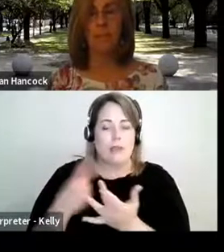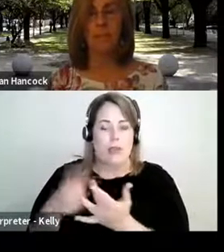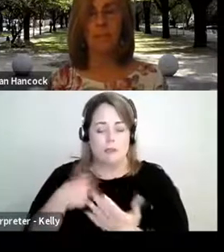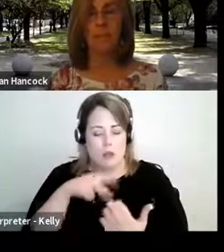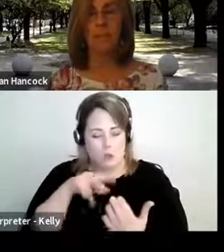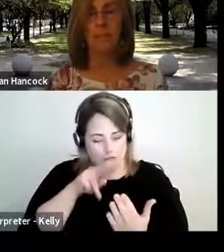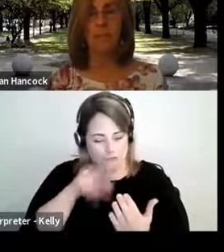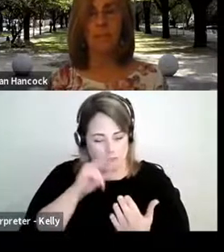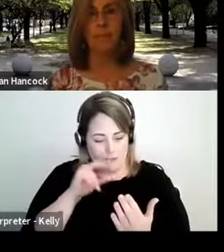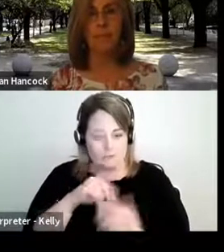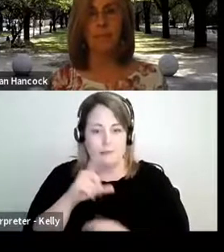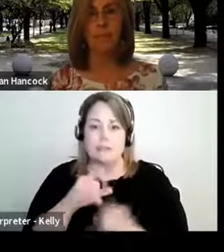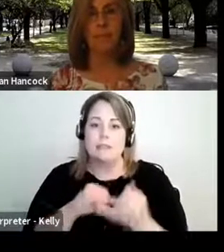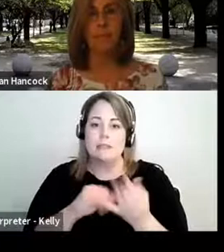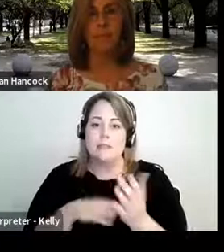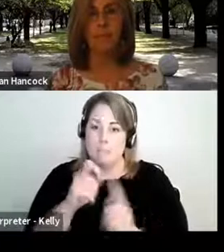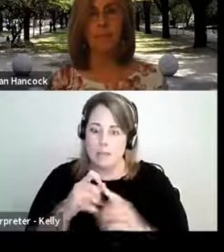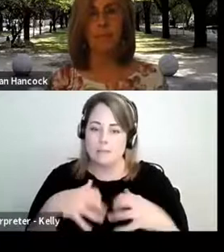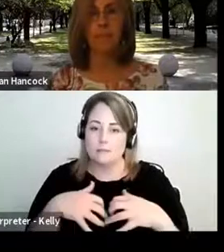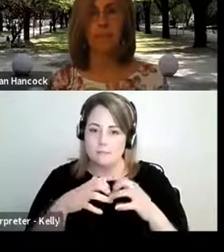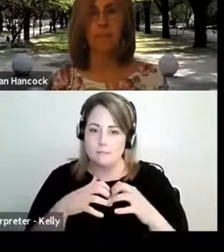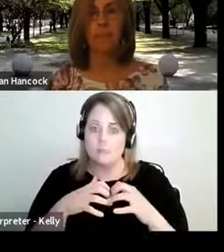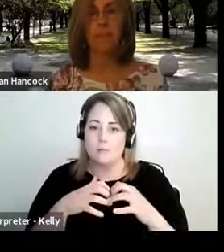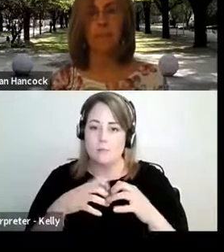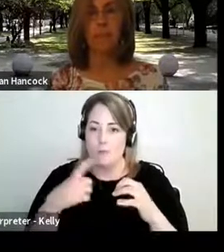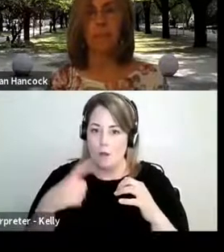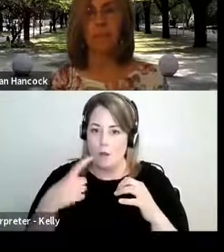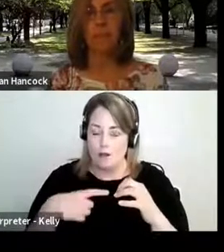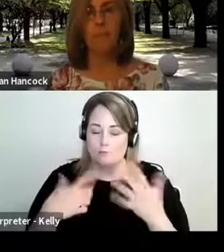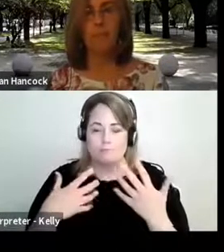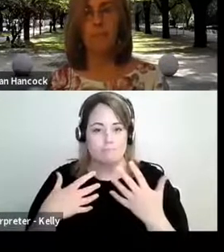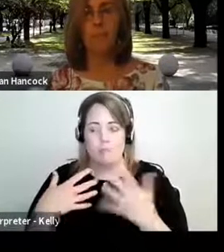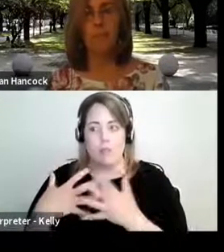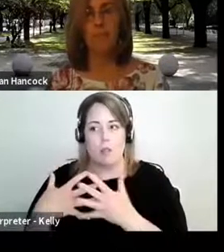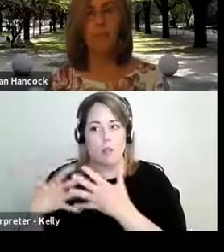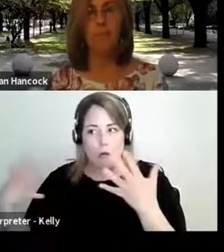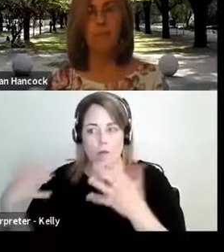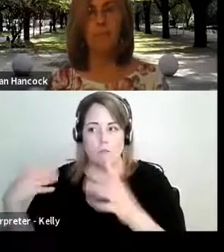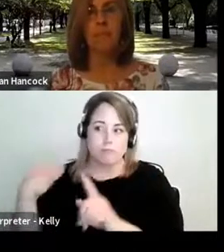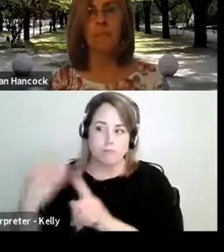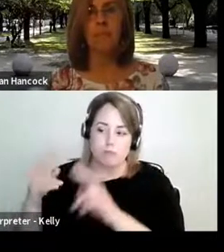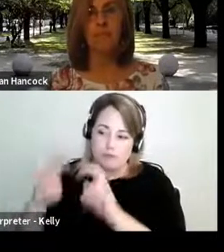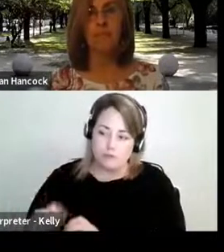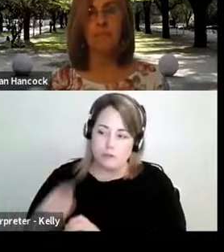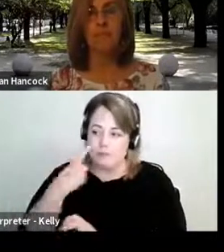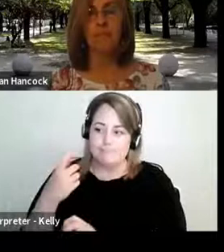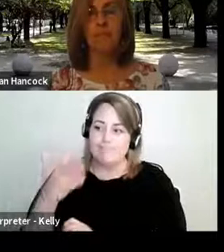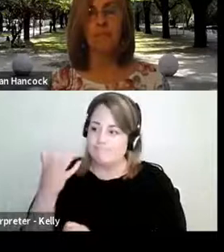CSMP came about in response to long-term research indicating the poor academic employment and life